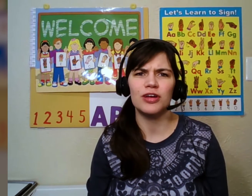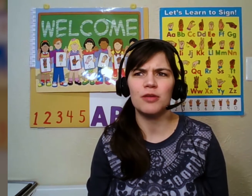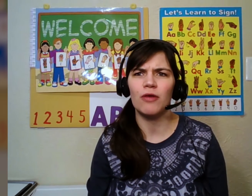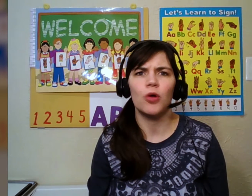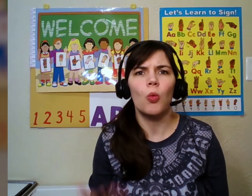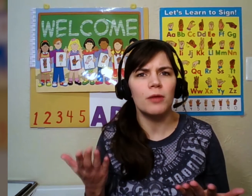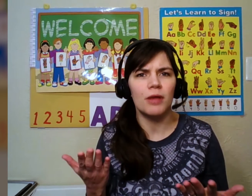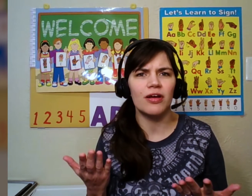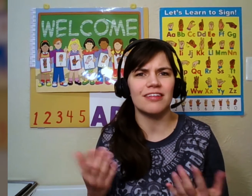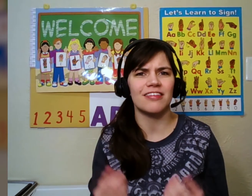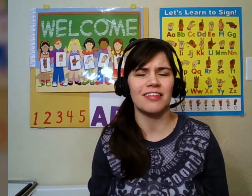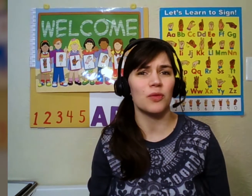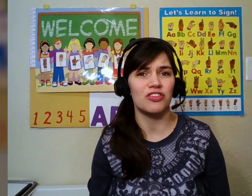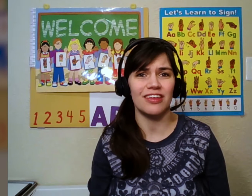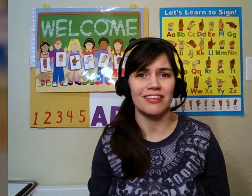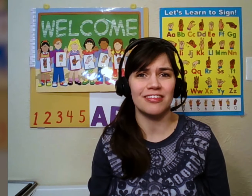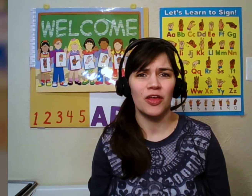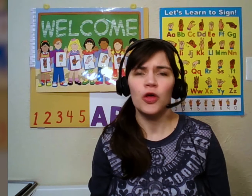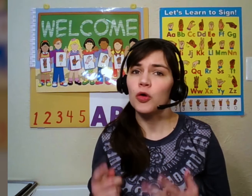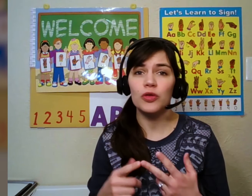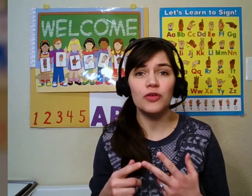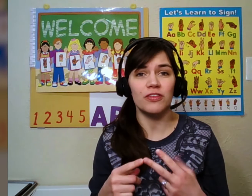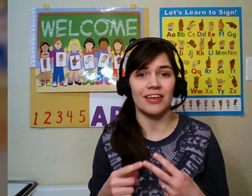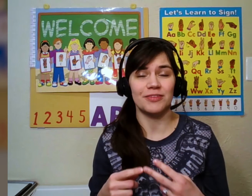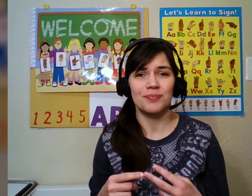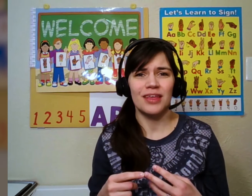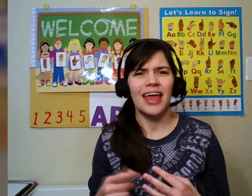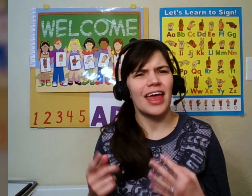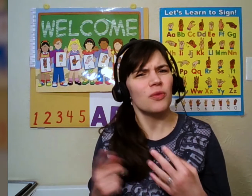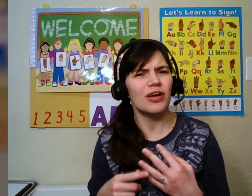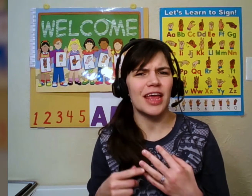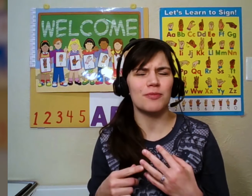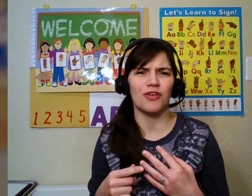time learning about what American Sign Language is, who uses it, and where it